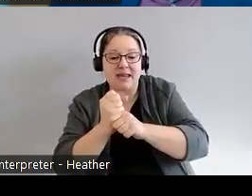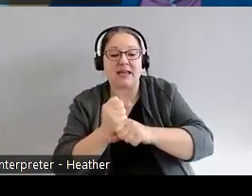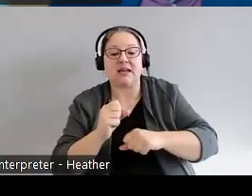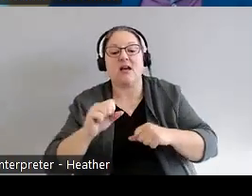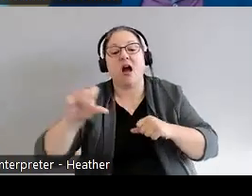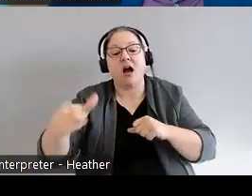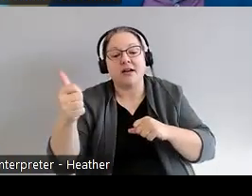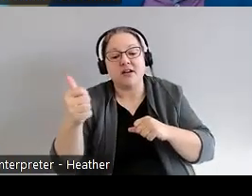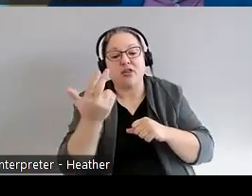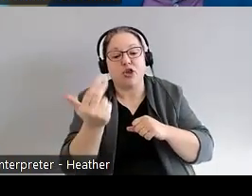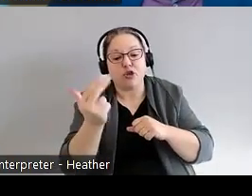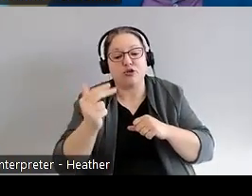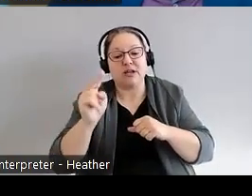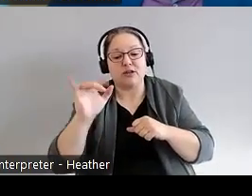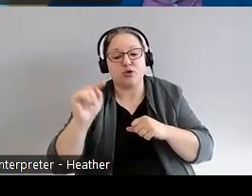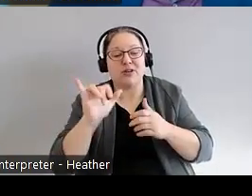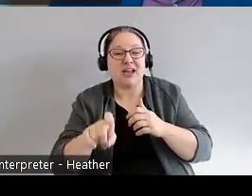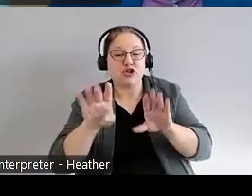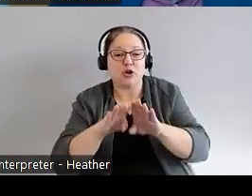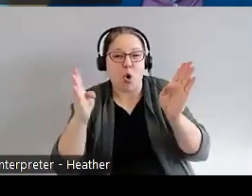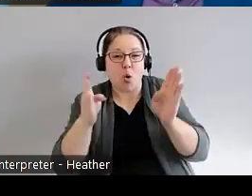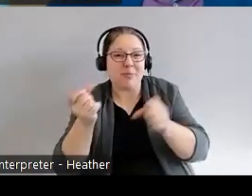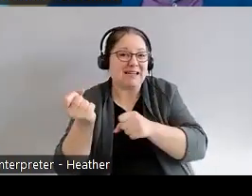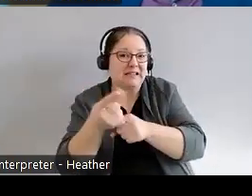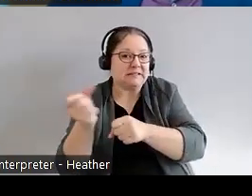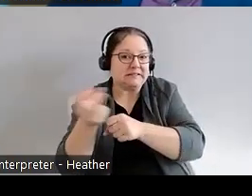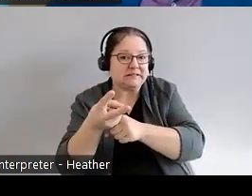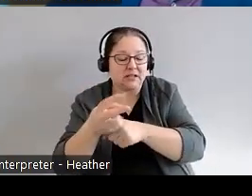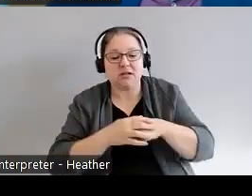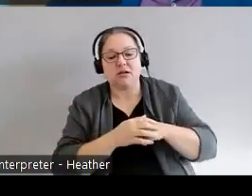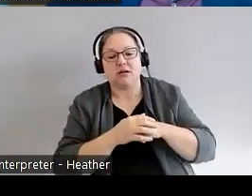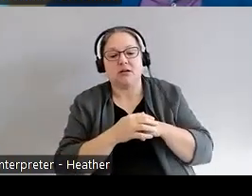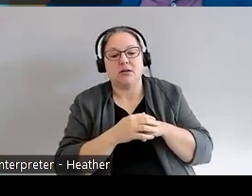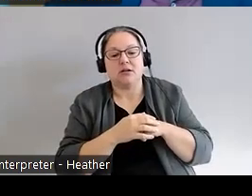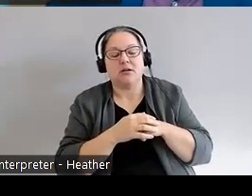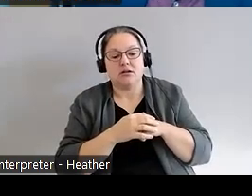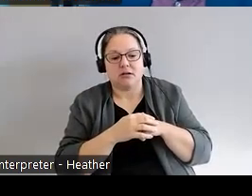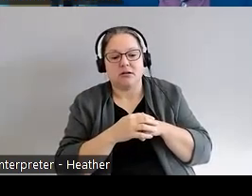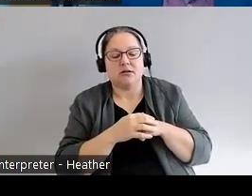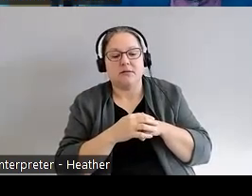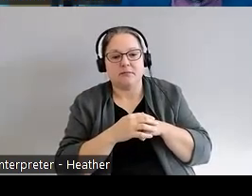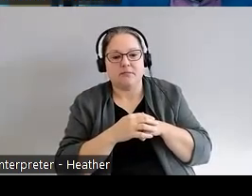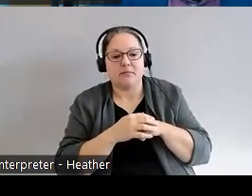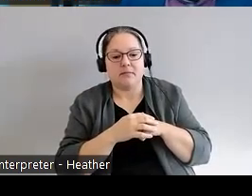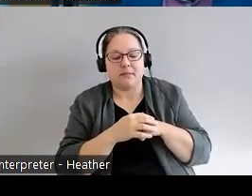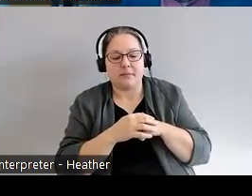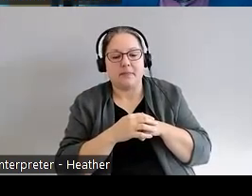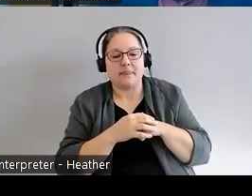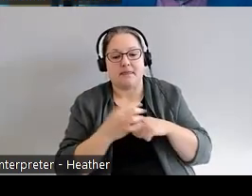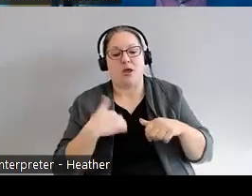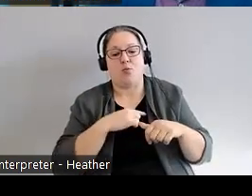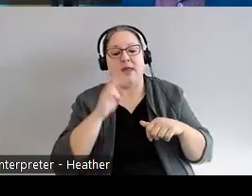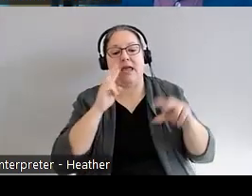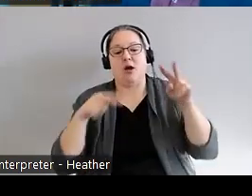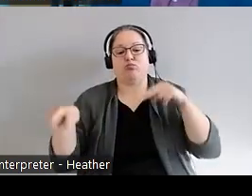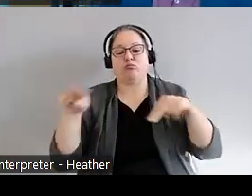that is slated to be open in the next year or two. Um we uh we have oversight of 220 beds on this